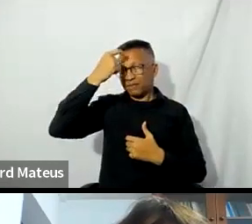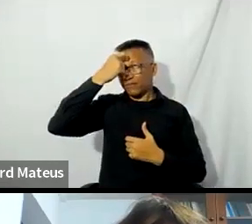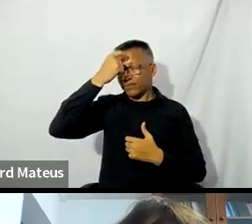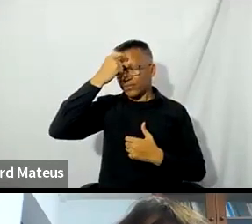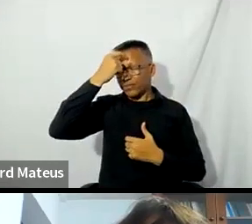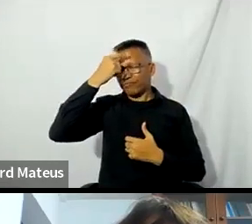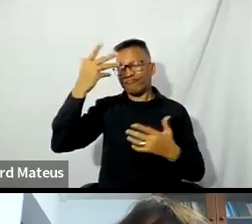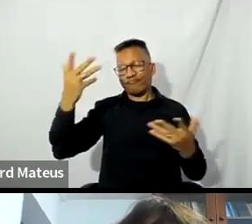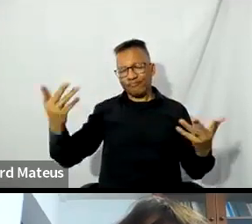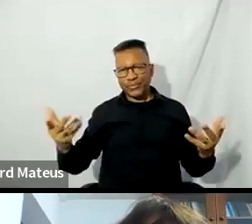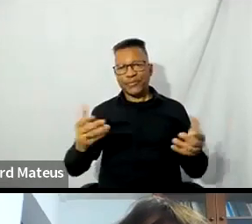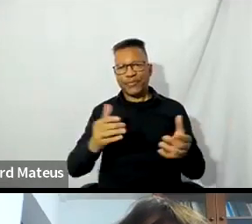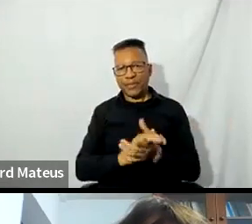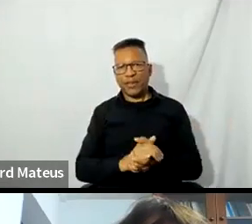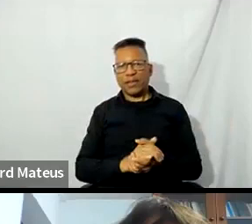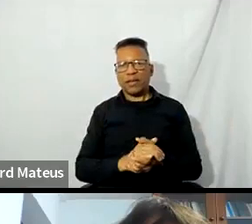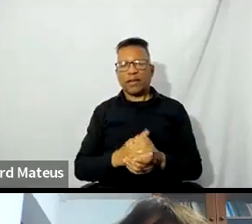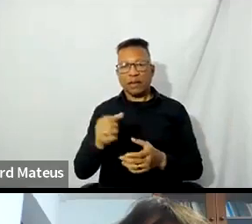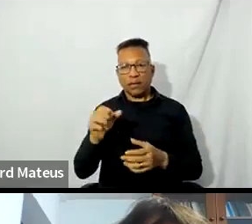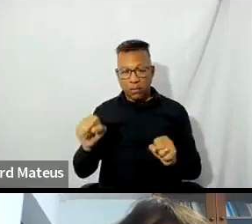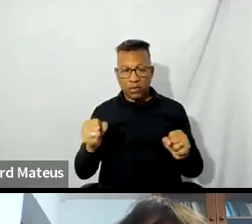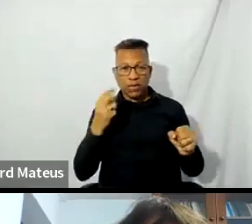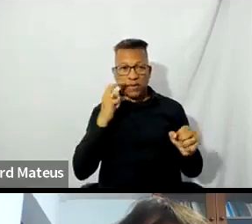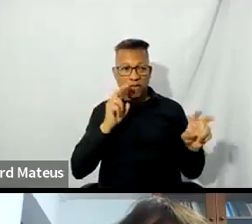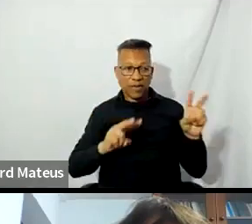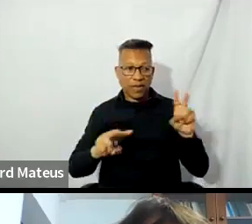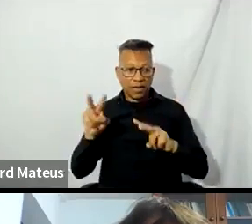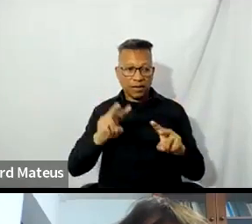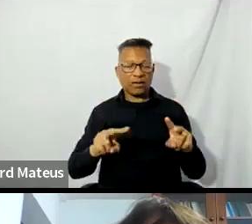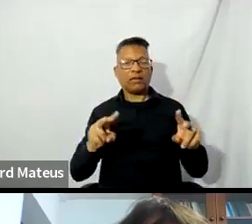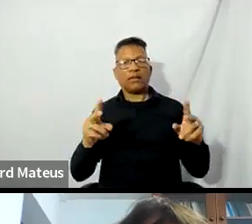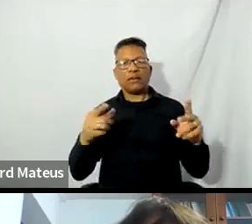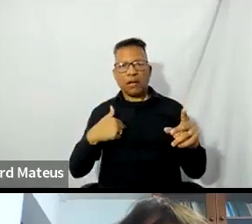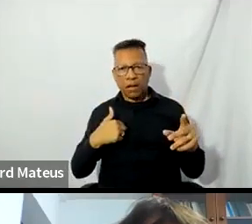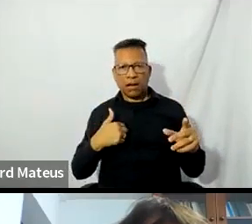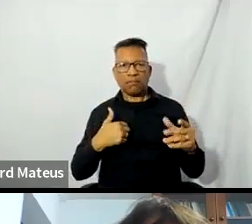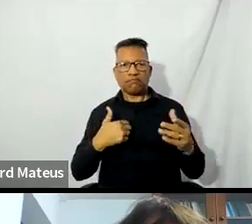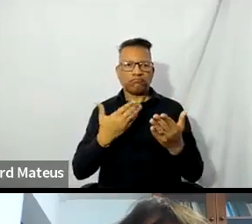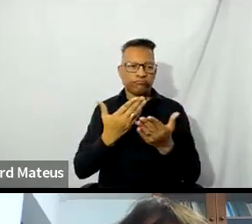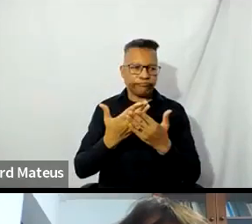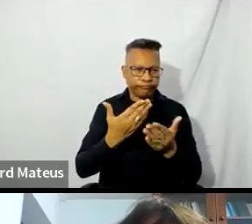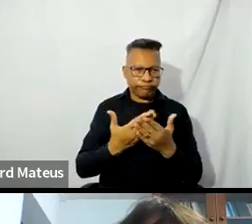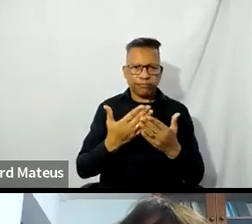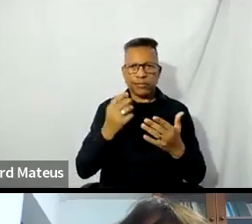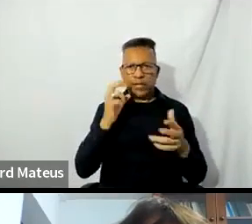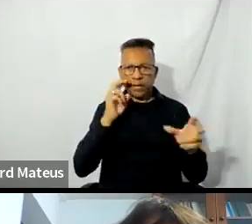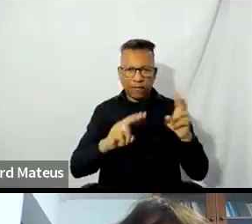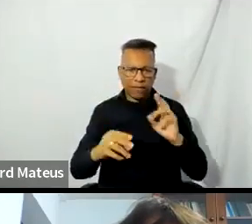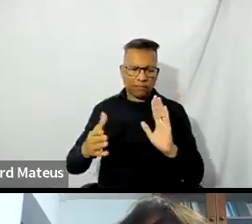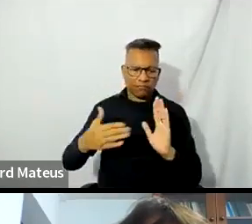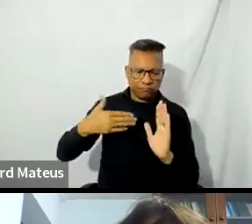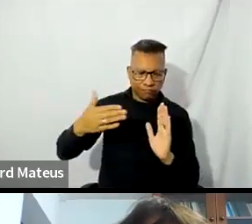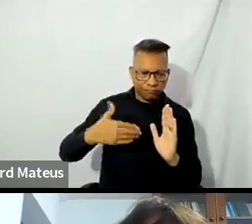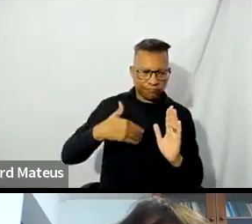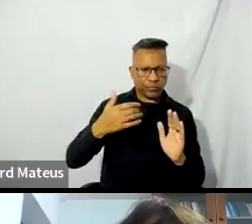guy of mentality of Can I observe the class? Can I observe the class? Can I see the book ok? and can I ok? and can I check the ok, and can I check the